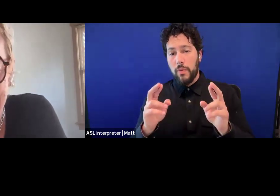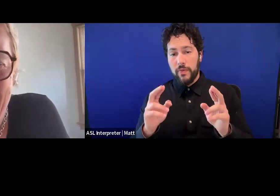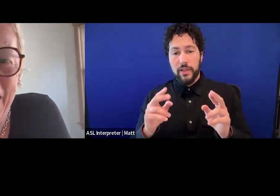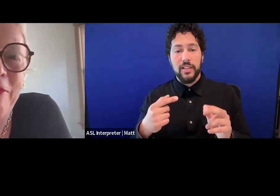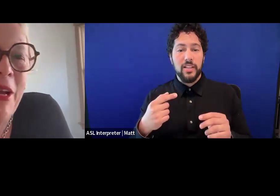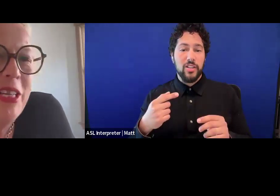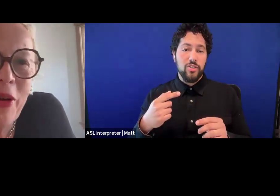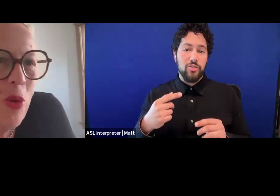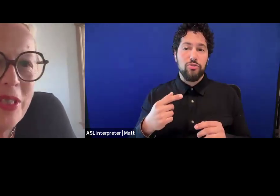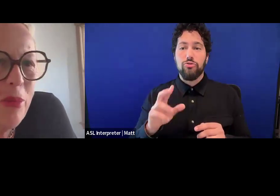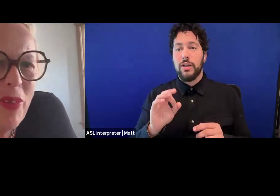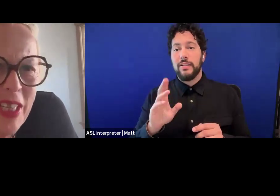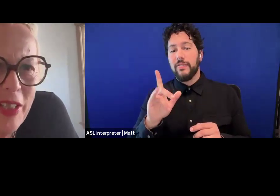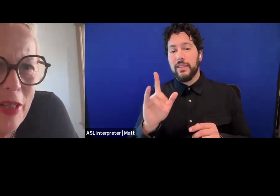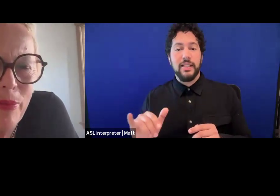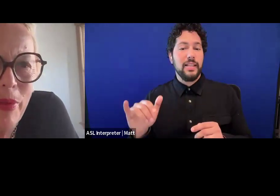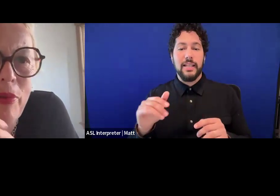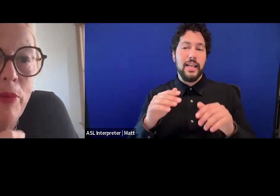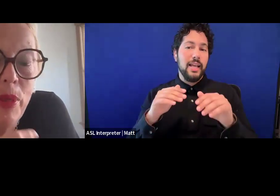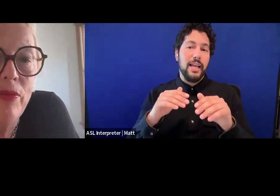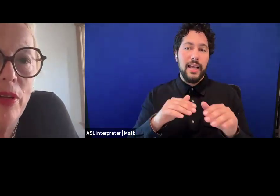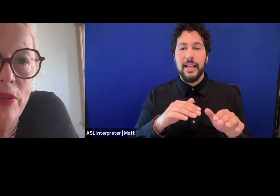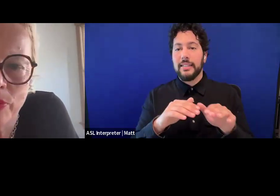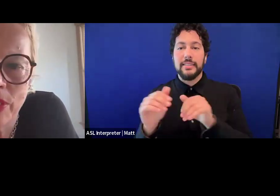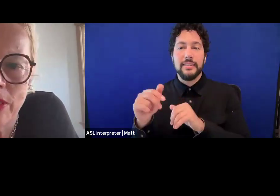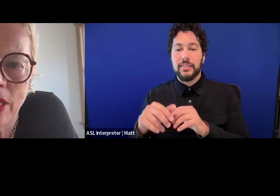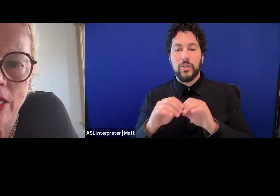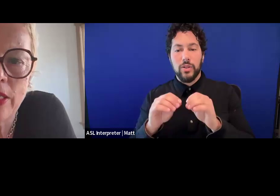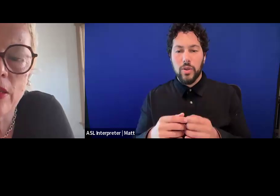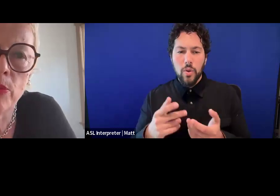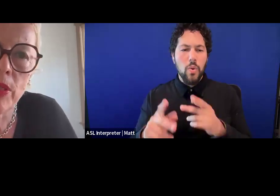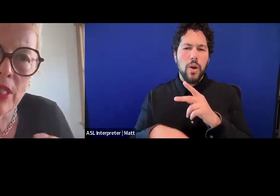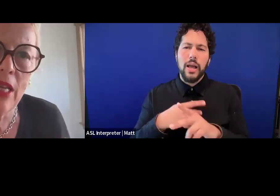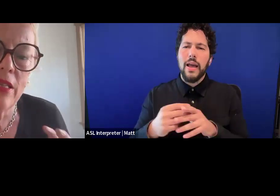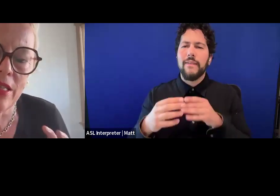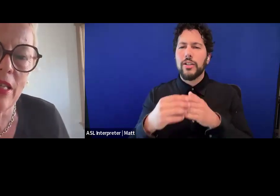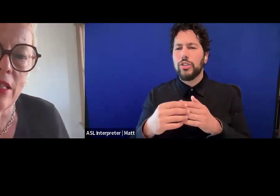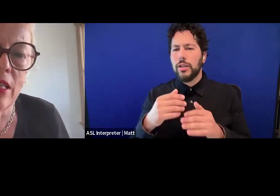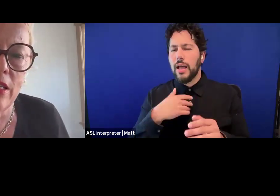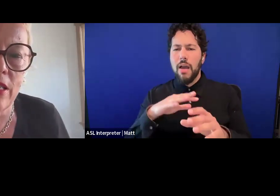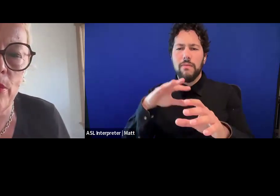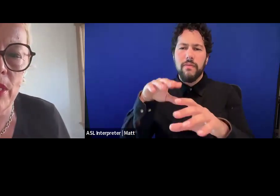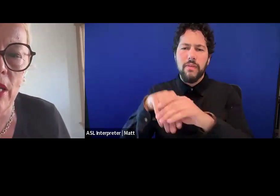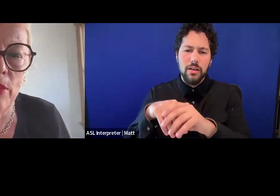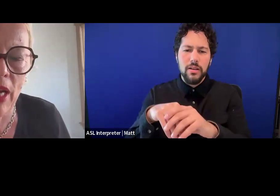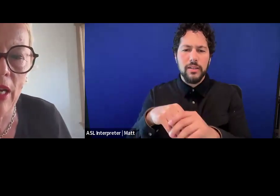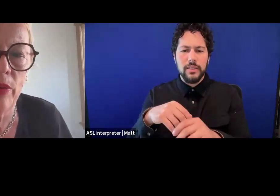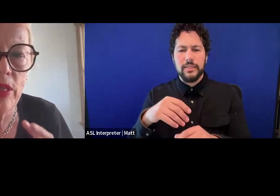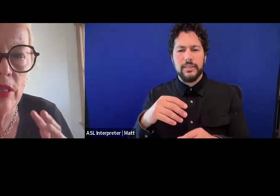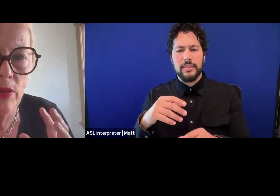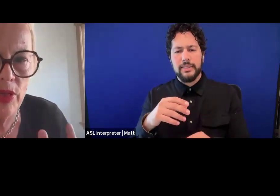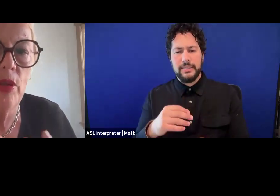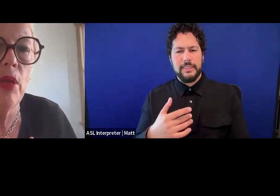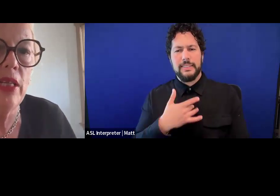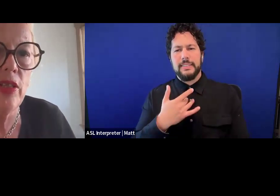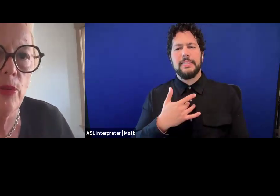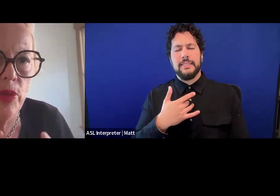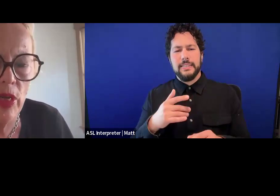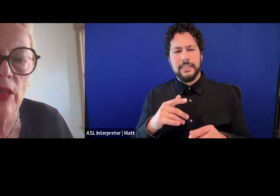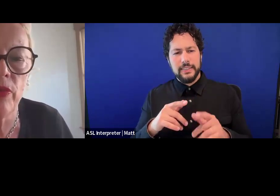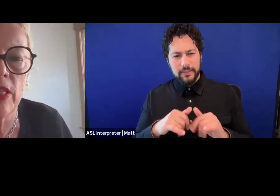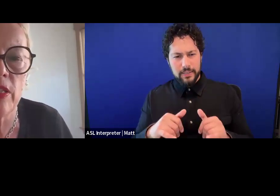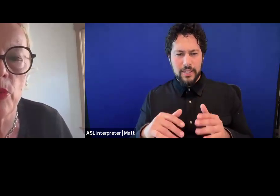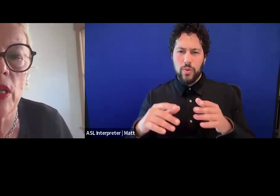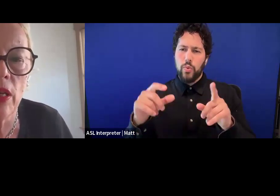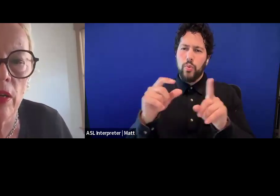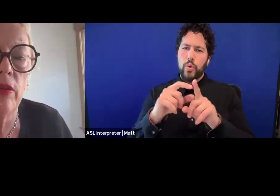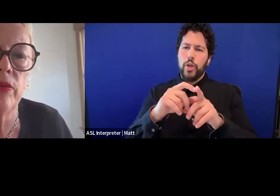Um, you know, what type of leadership have I been involved with, and that Samsung, at the same time, how this term leadership is really freighted with a lot of